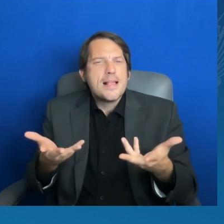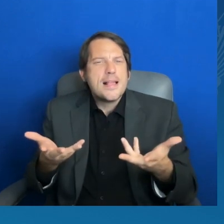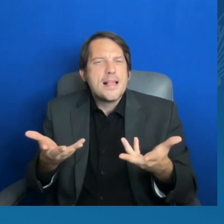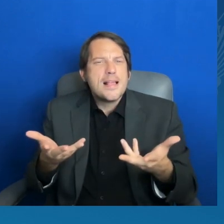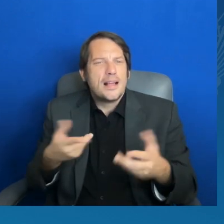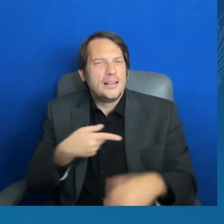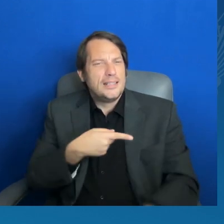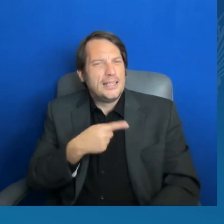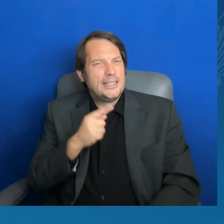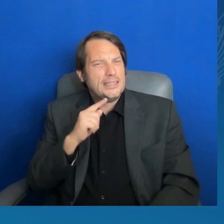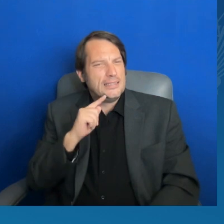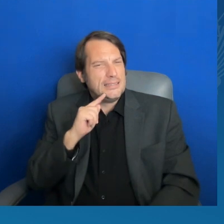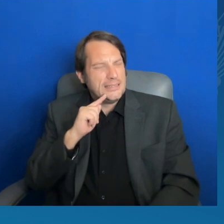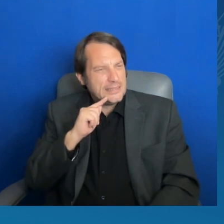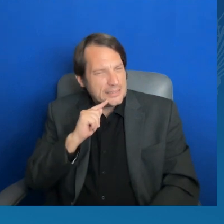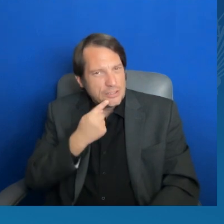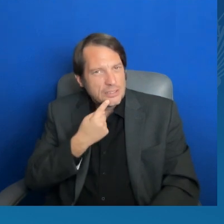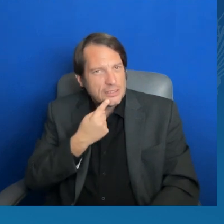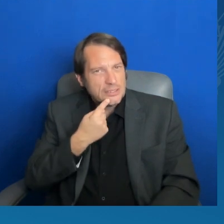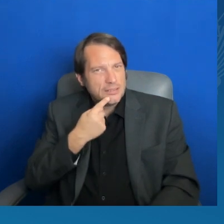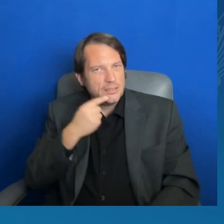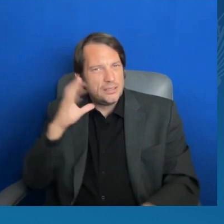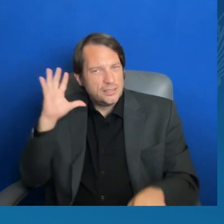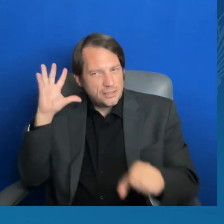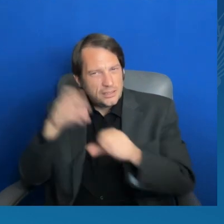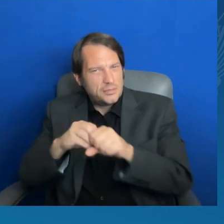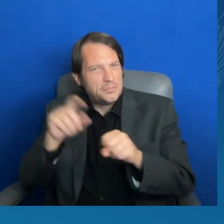not physiologically, not genetically --